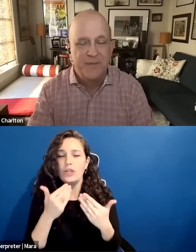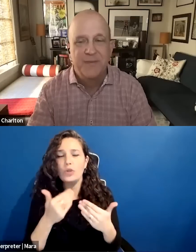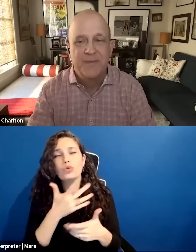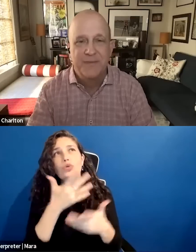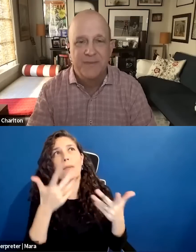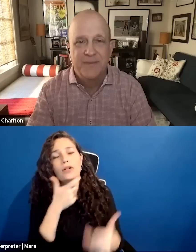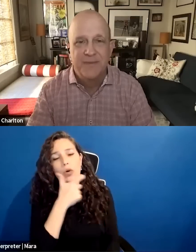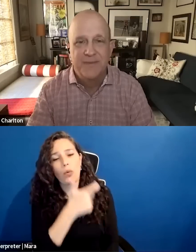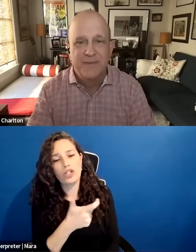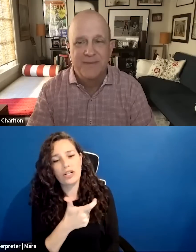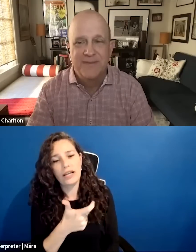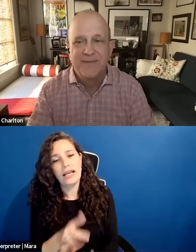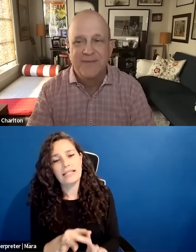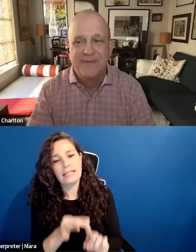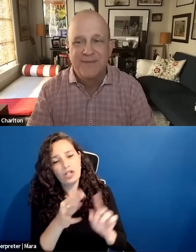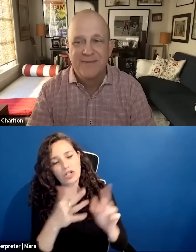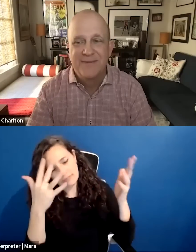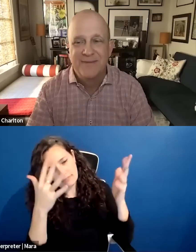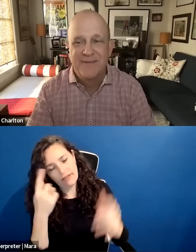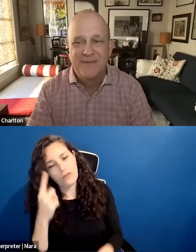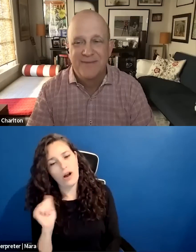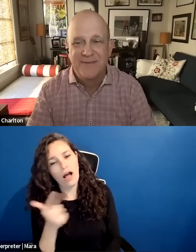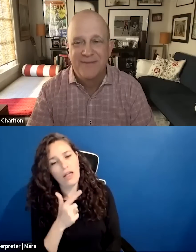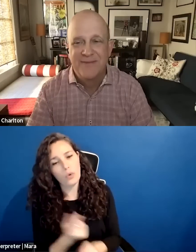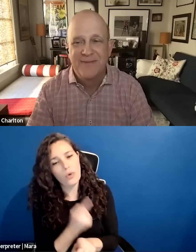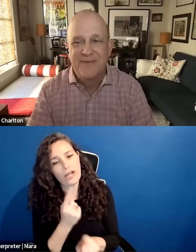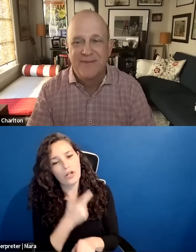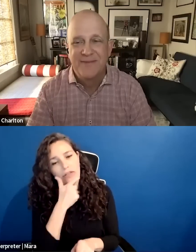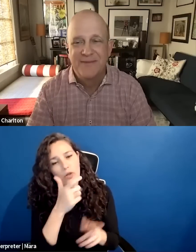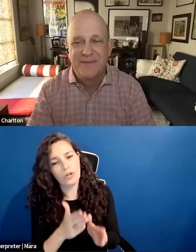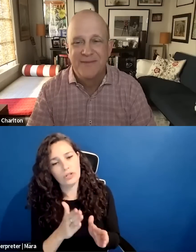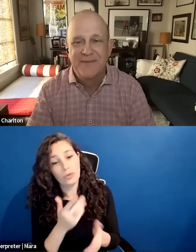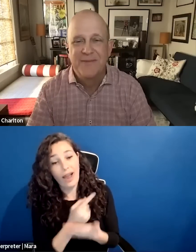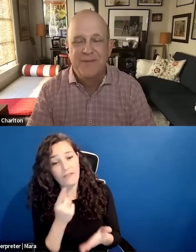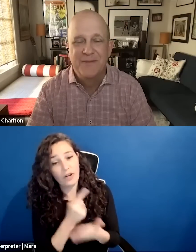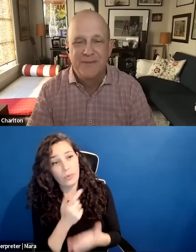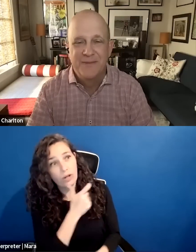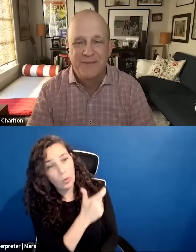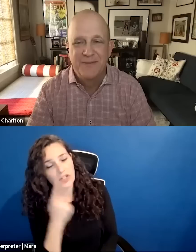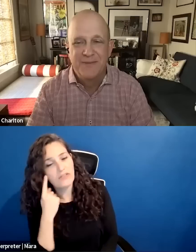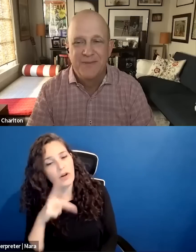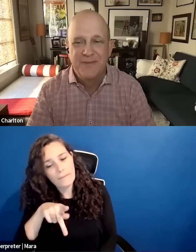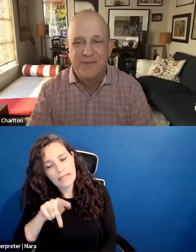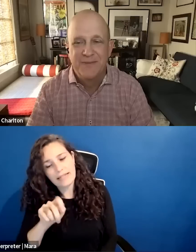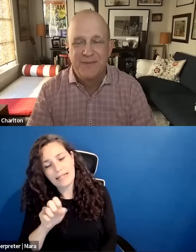and a special shout out to our regular viewers who've been tuning in each week for our PTEOE presentations.